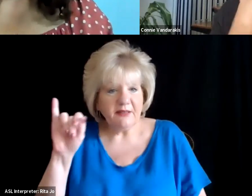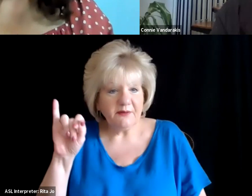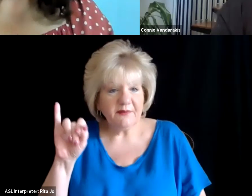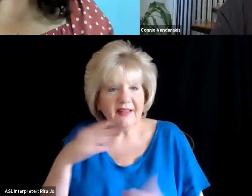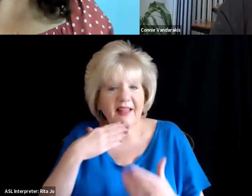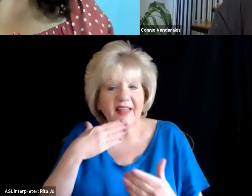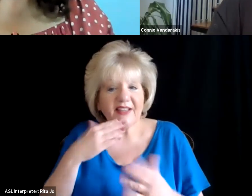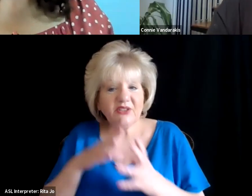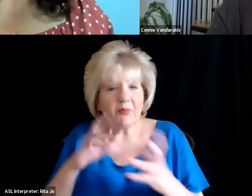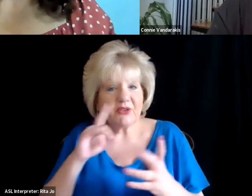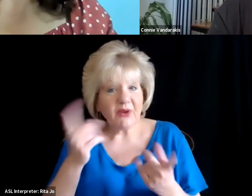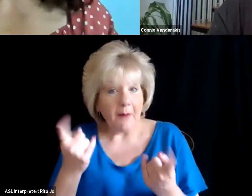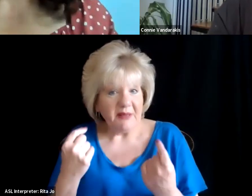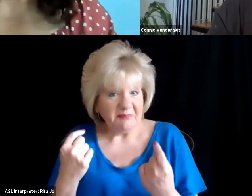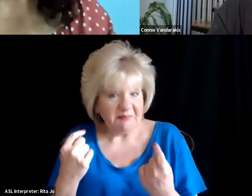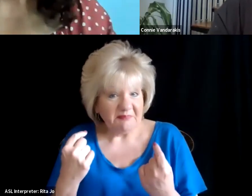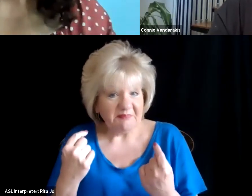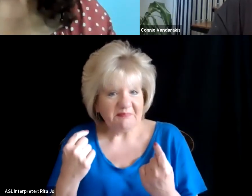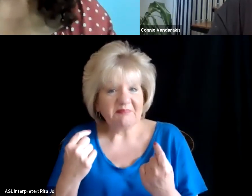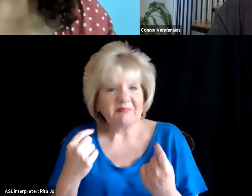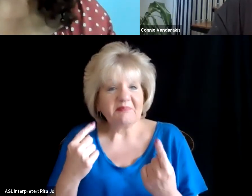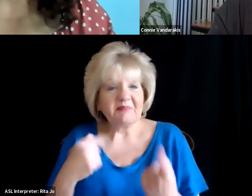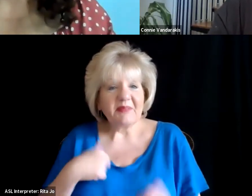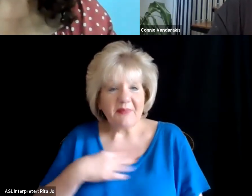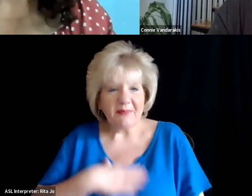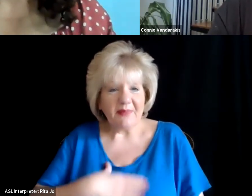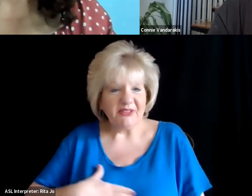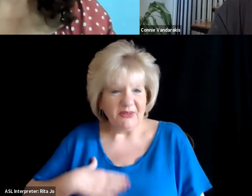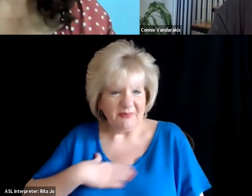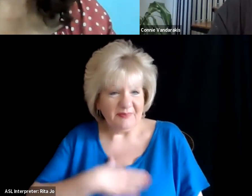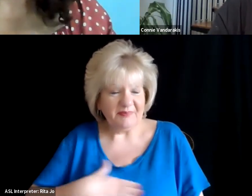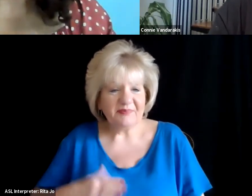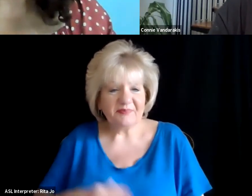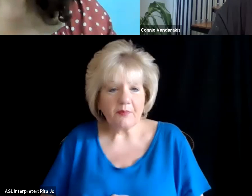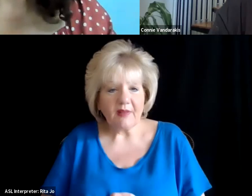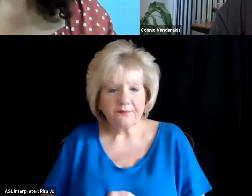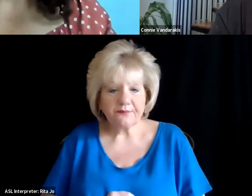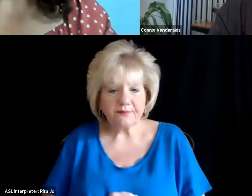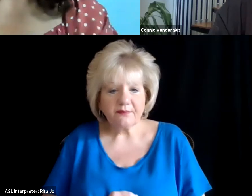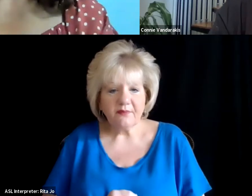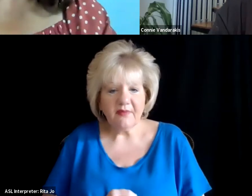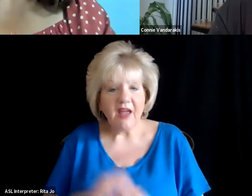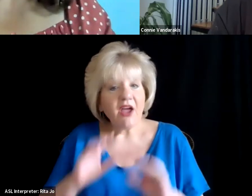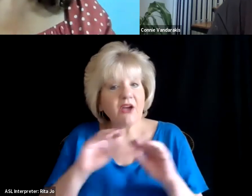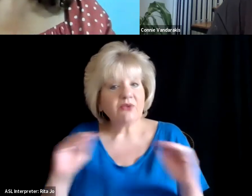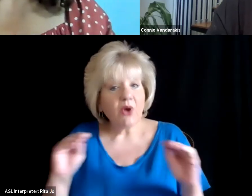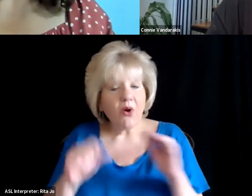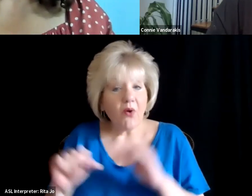so much for coming. My pleasure. If there are no other questions